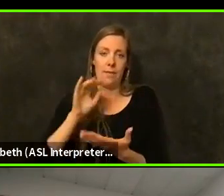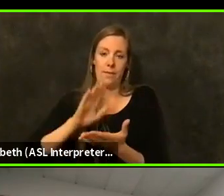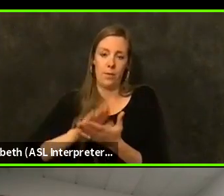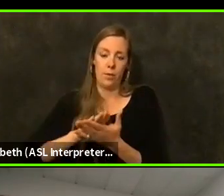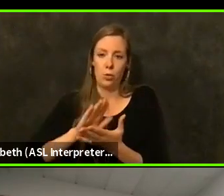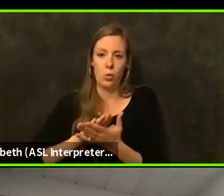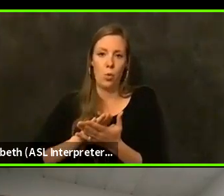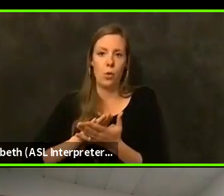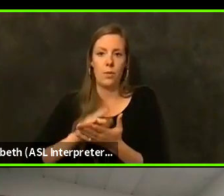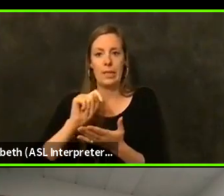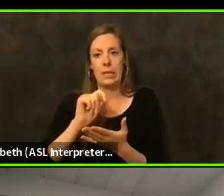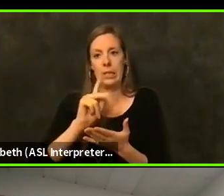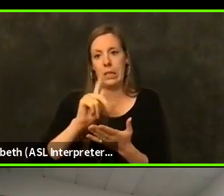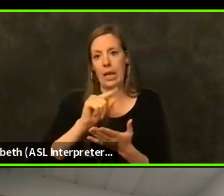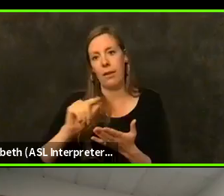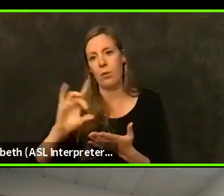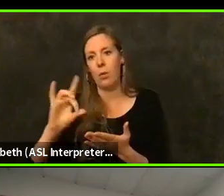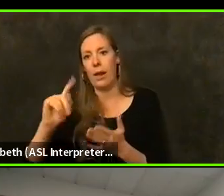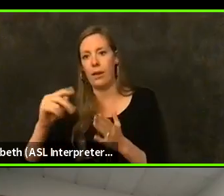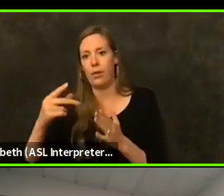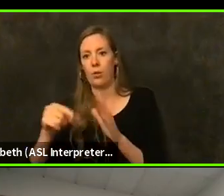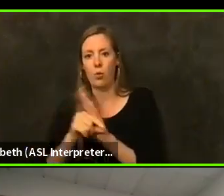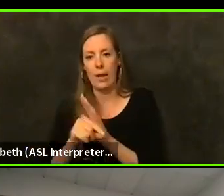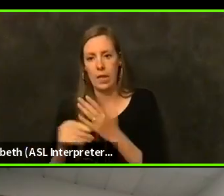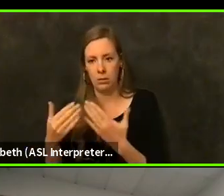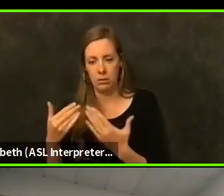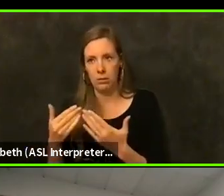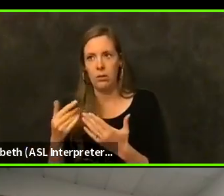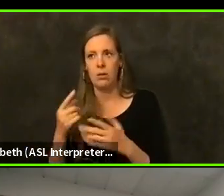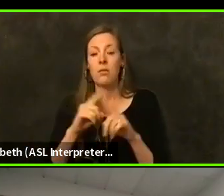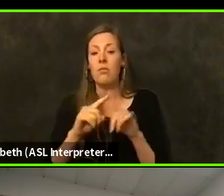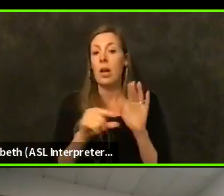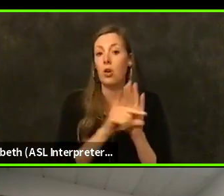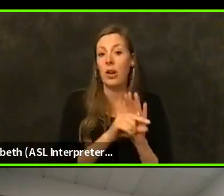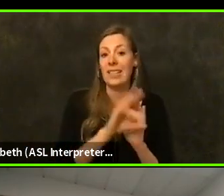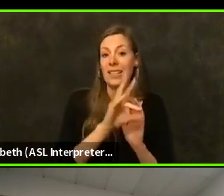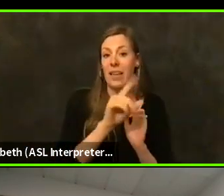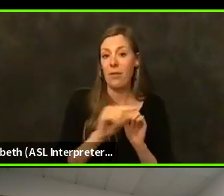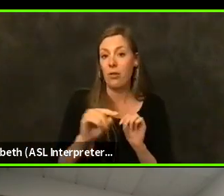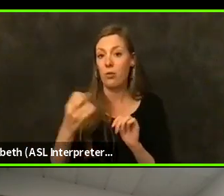K through eighth grade, but grades seventh through 12th grade